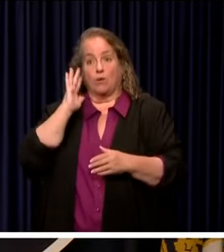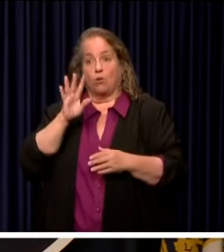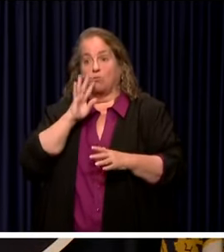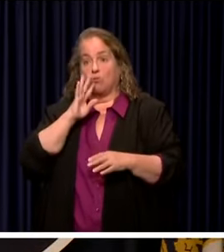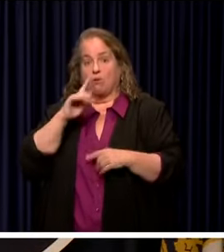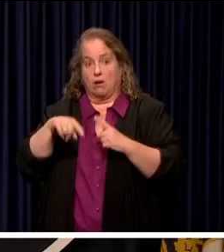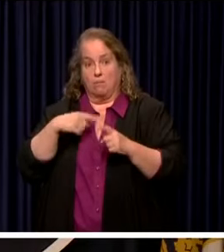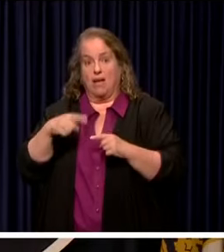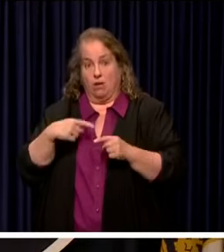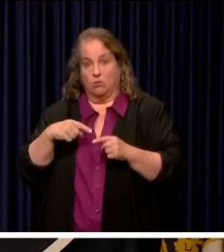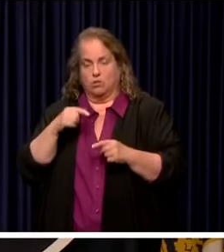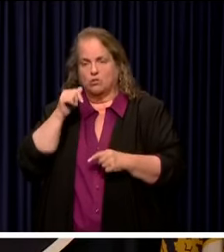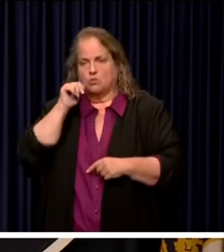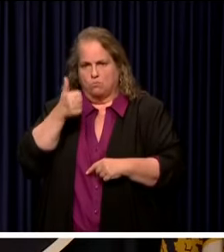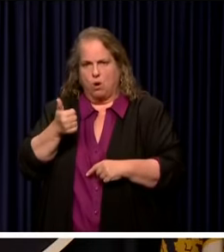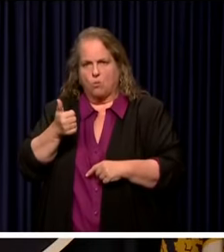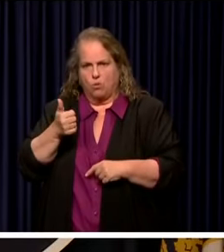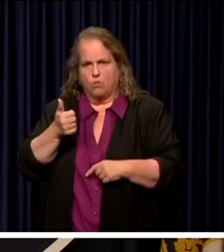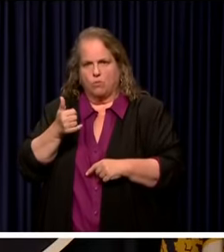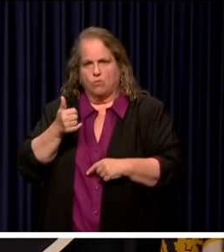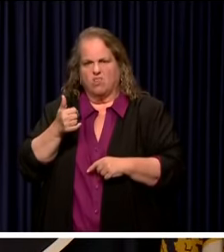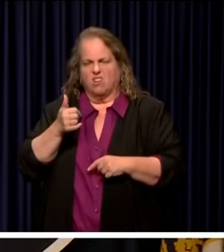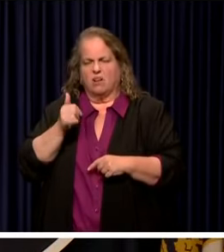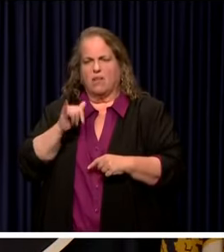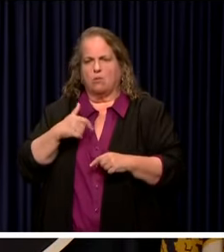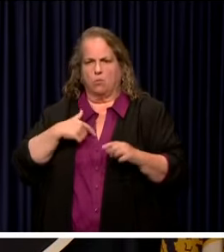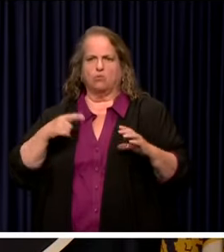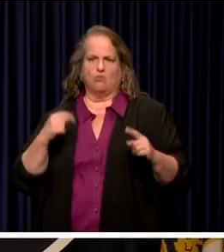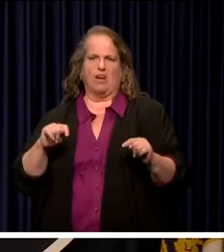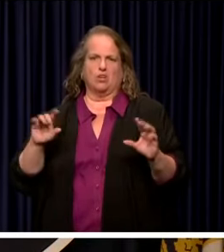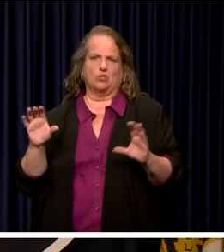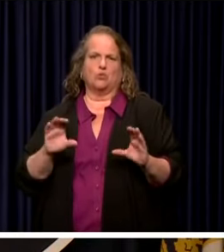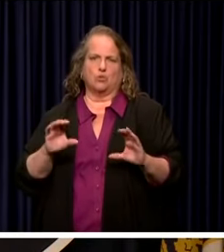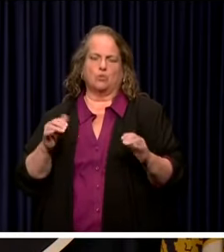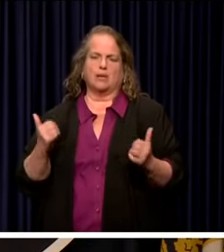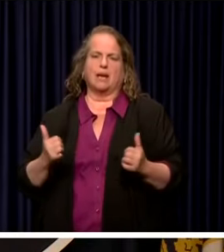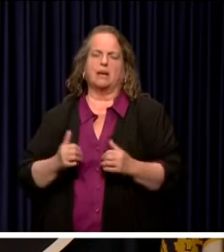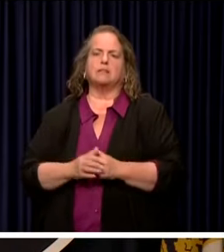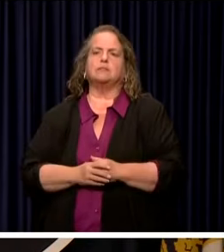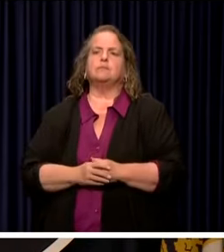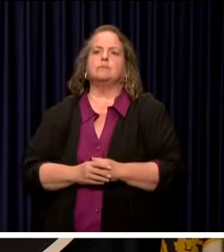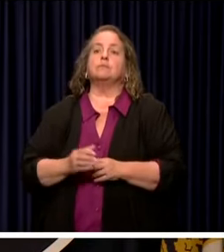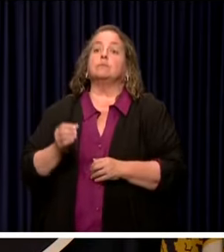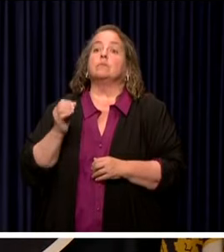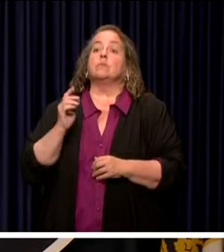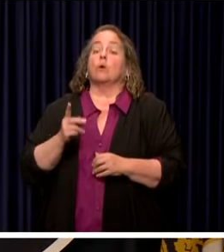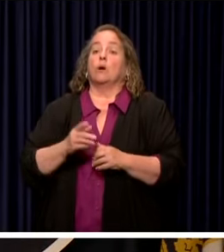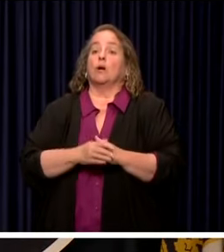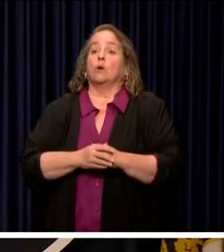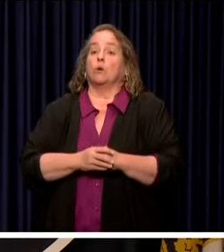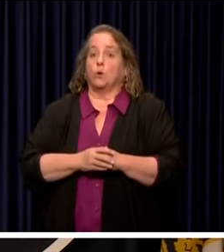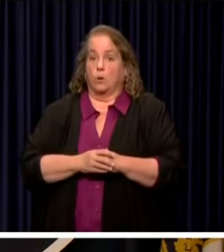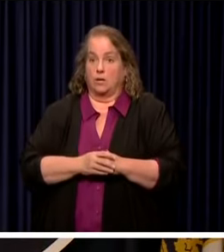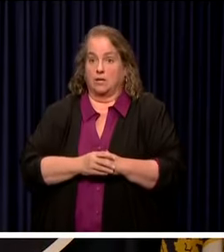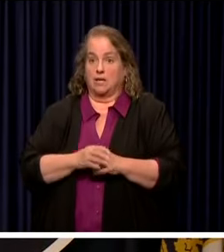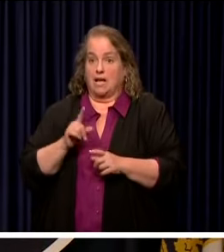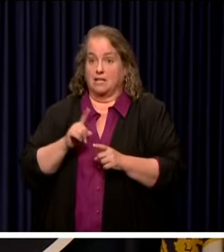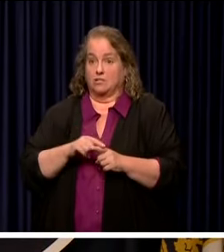ALL RIGHT. I WANT TO TALK ABOUT FIRST WHERE WE ARE, AND THERE ARE A NUMBER